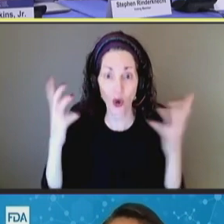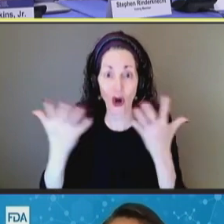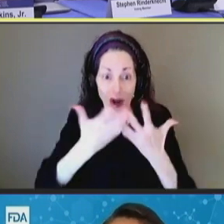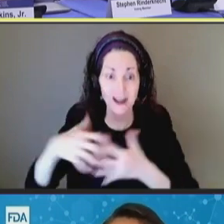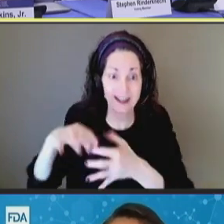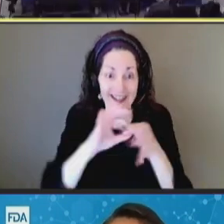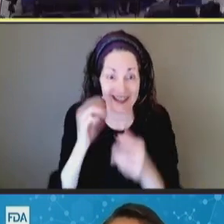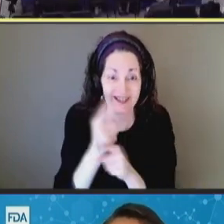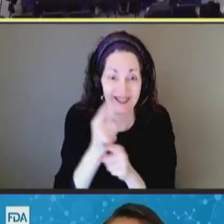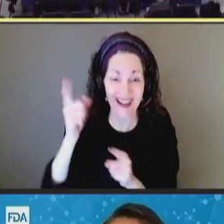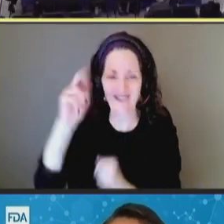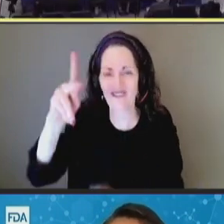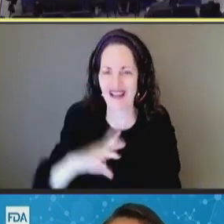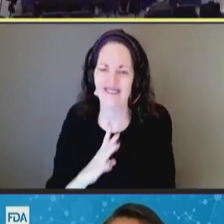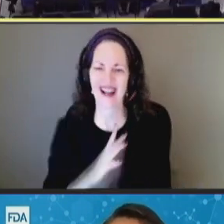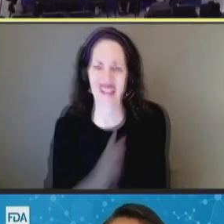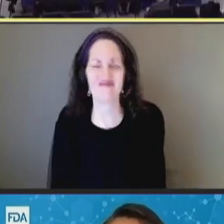Robert Hopkins: Molly Howell.